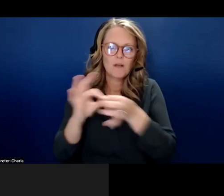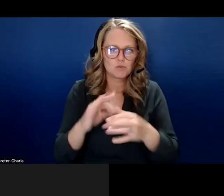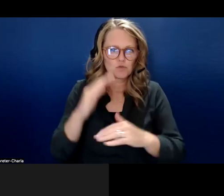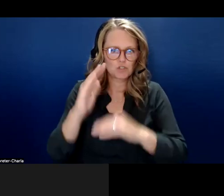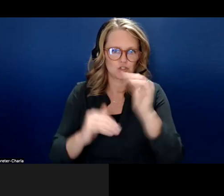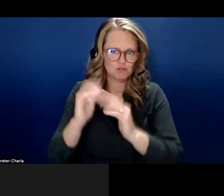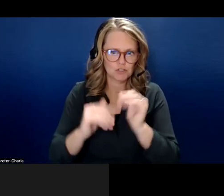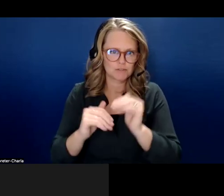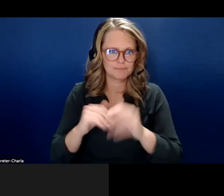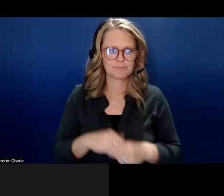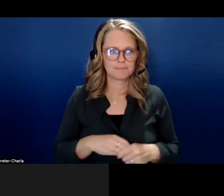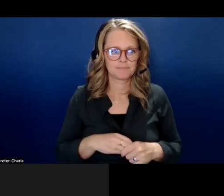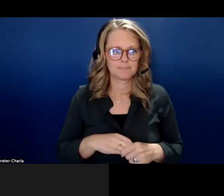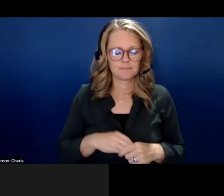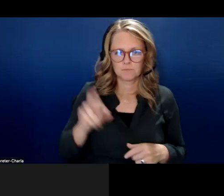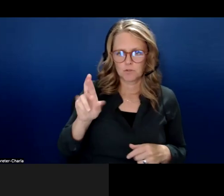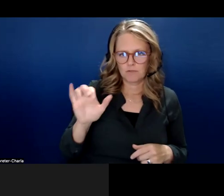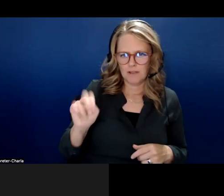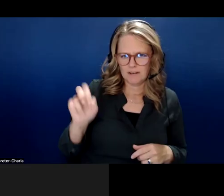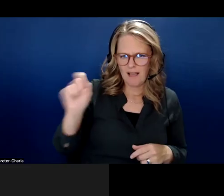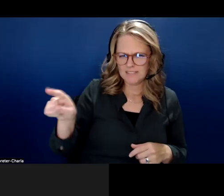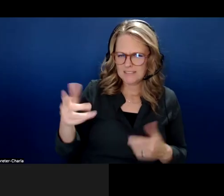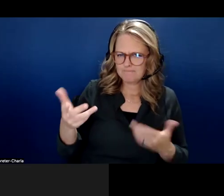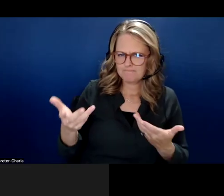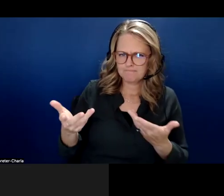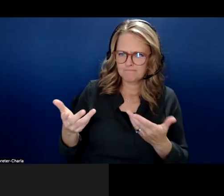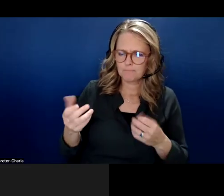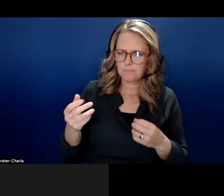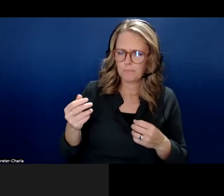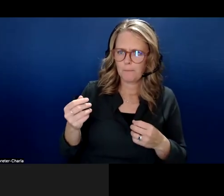And how has construction overall,